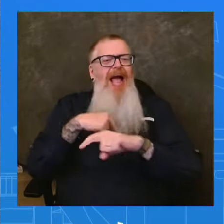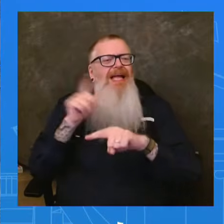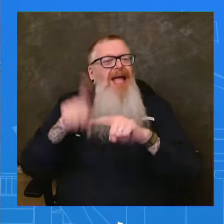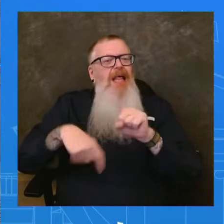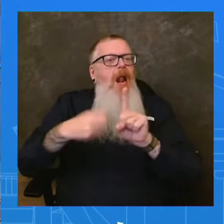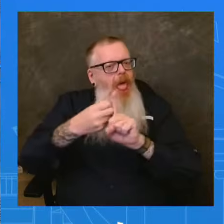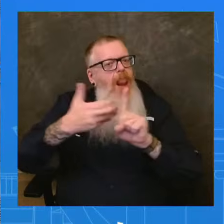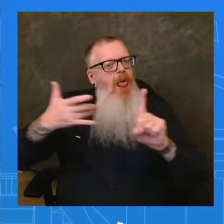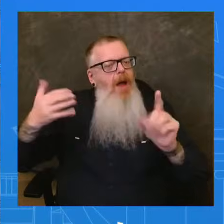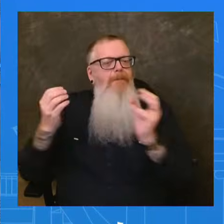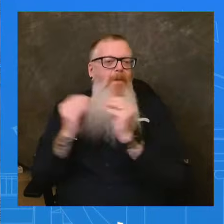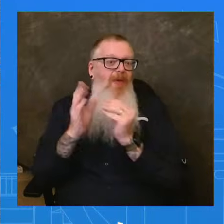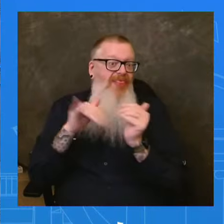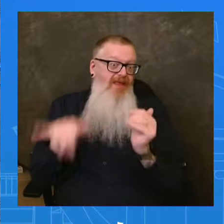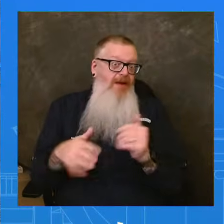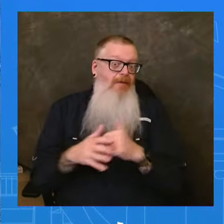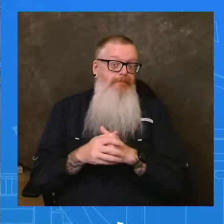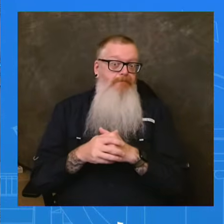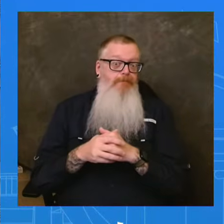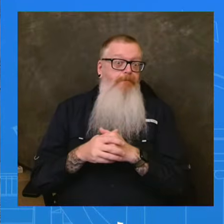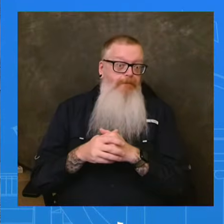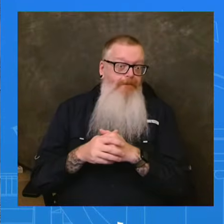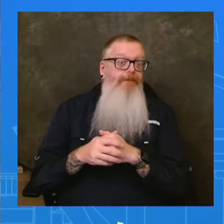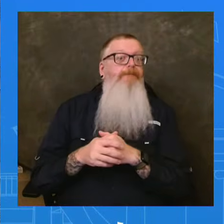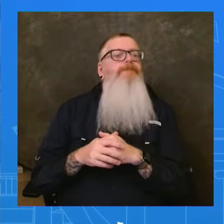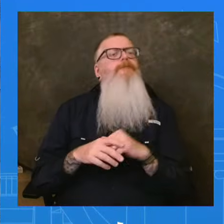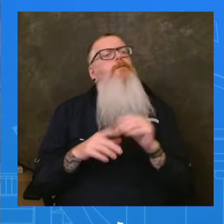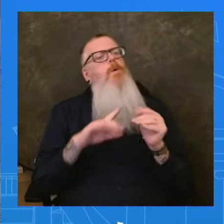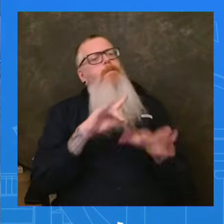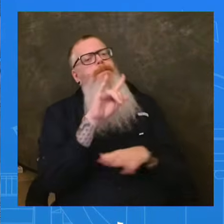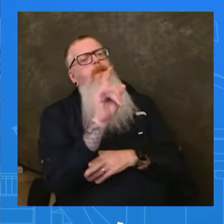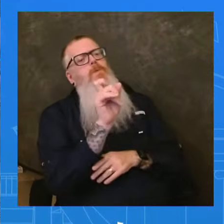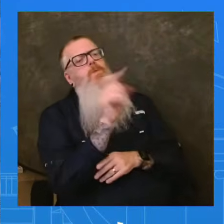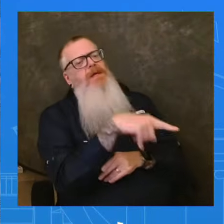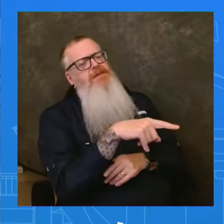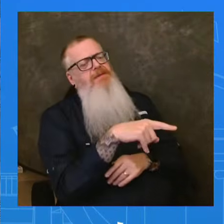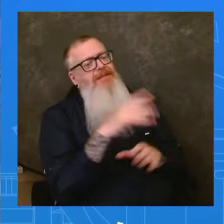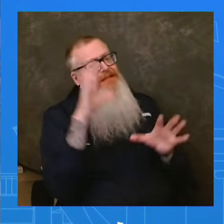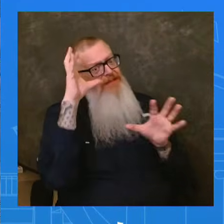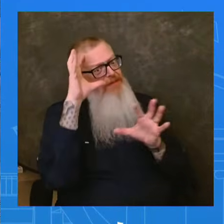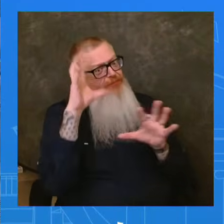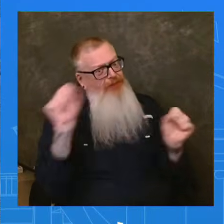The Press: Does President Biden regret making Merrick Garland his attorney general, as Mr. Woodward has reported?